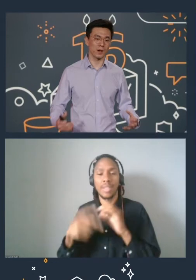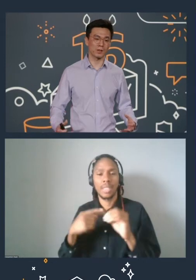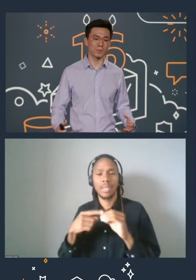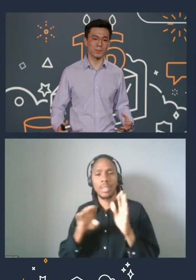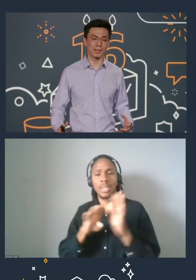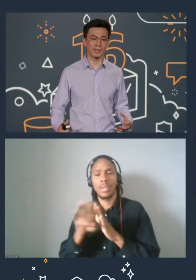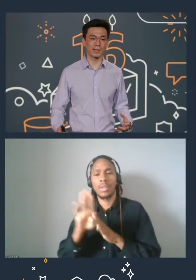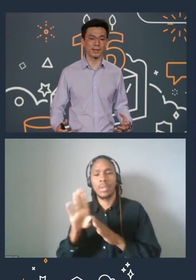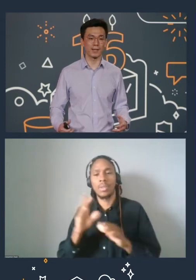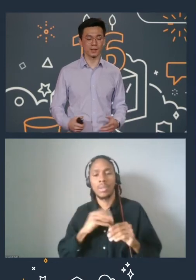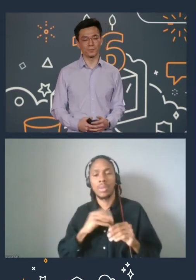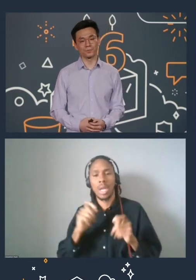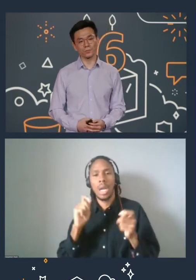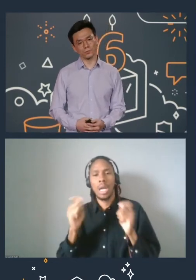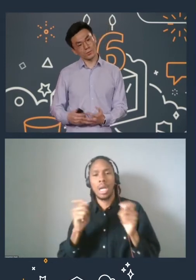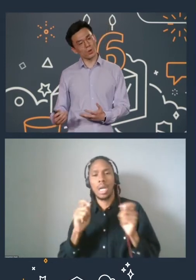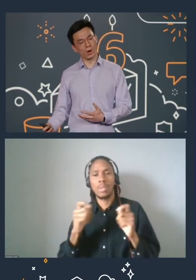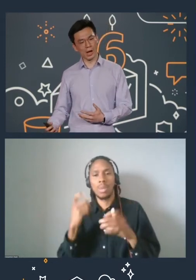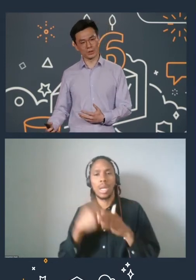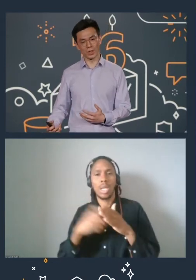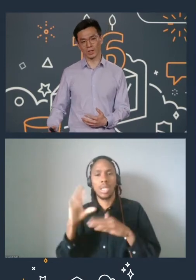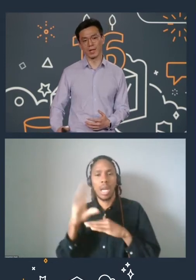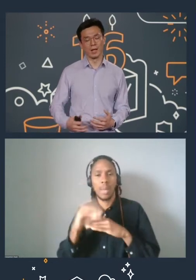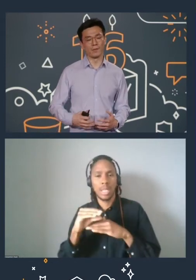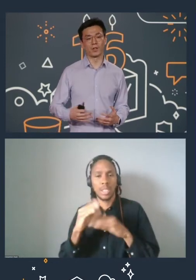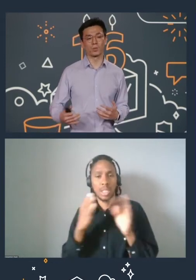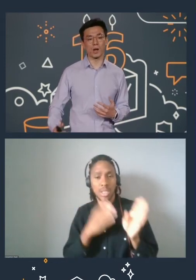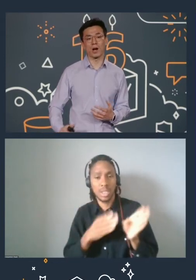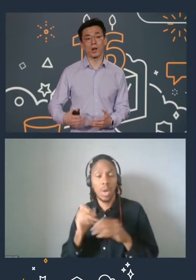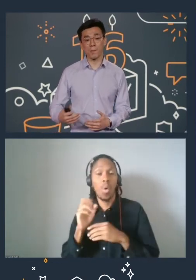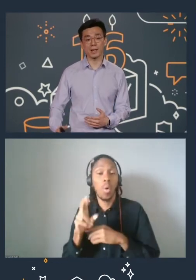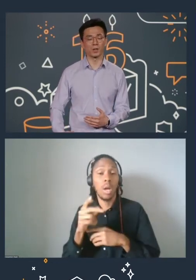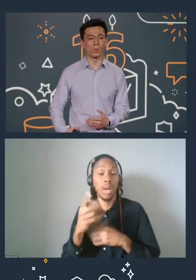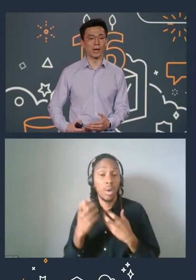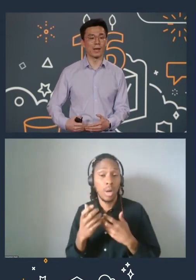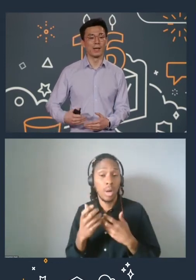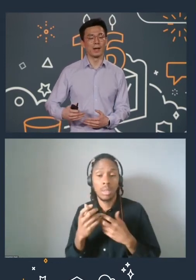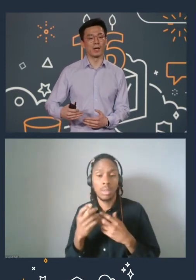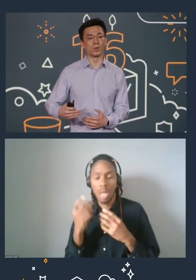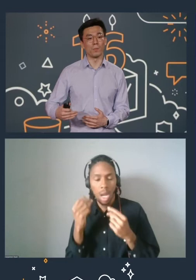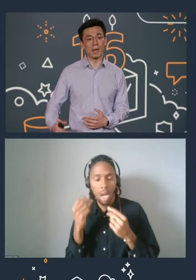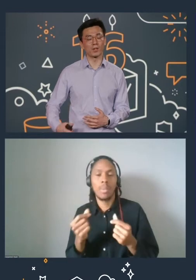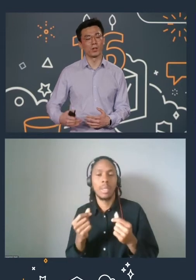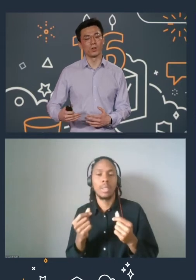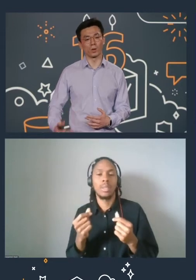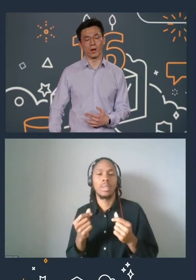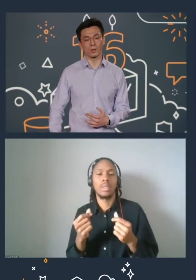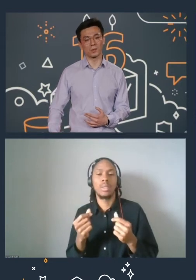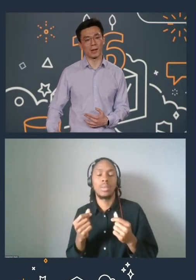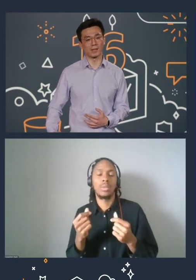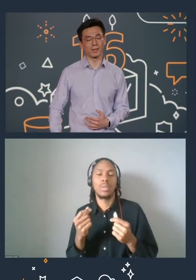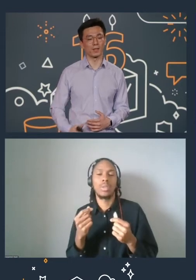cost optimization techniques or alternately, if you just wanna automatically weigh to manage your cost optimization,